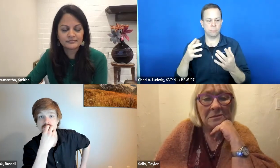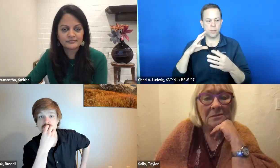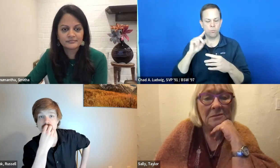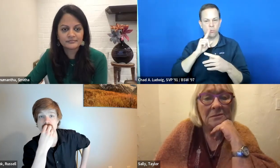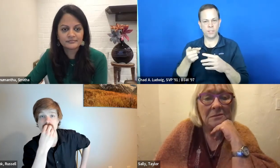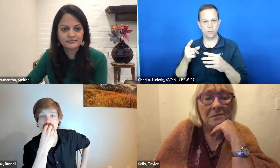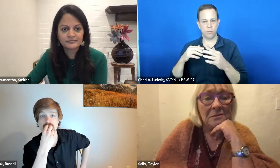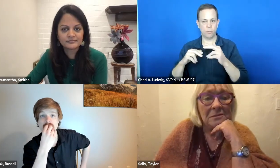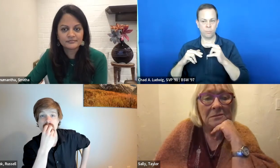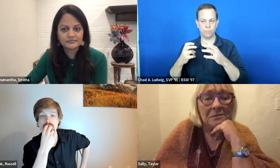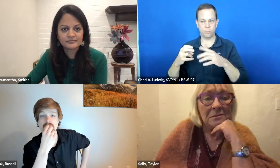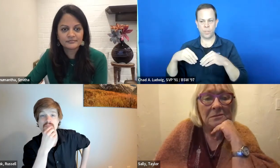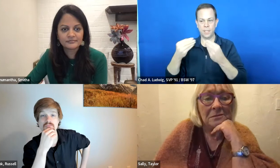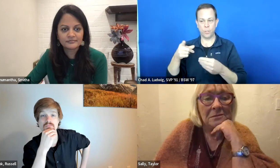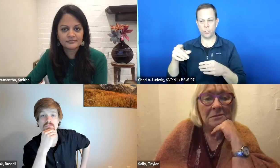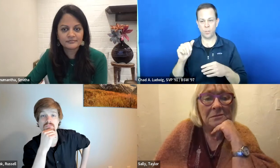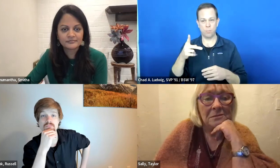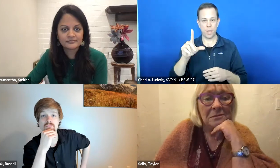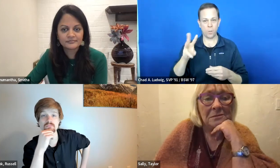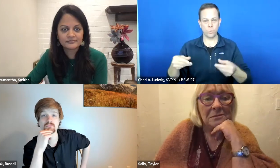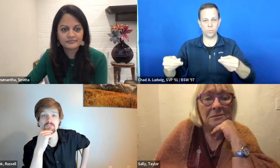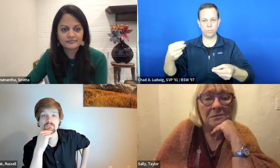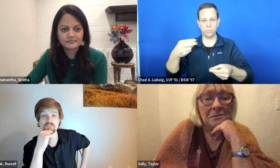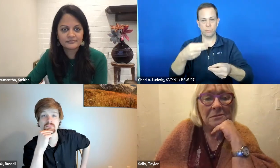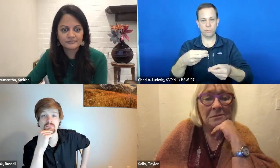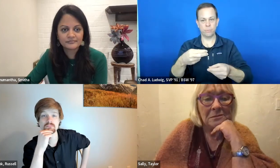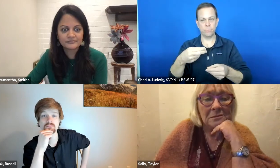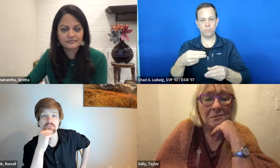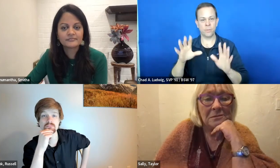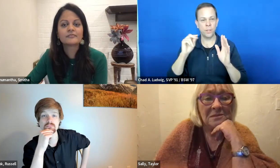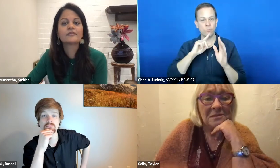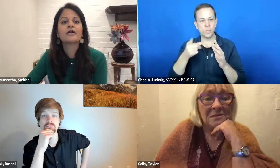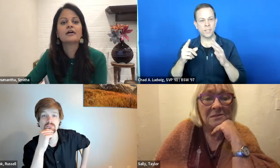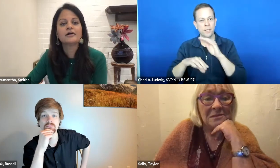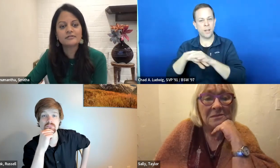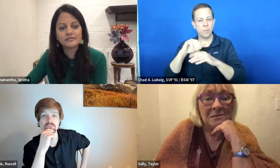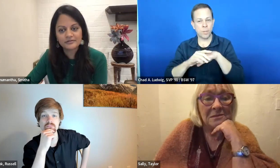This is where I came into the picture and really helped give her, you know, a place to live,